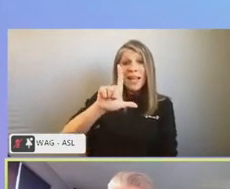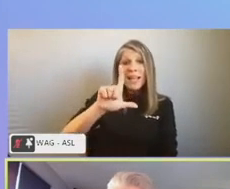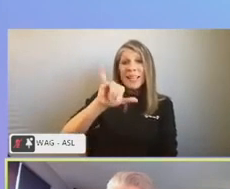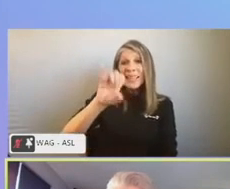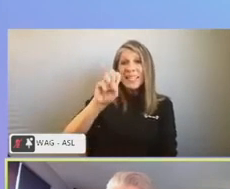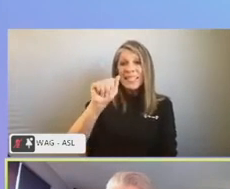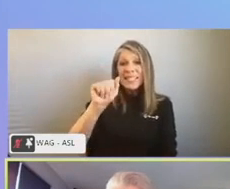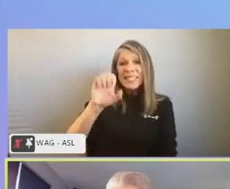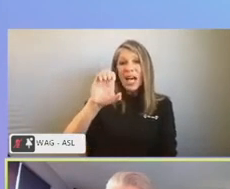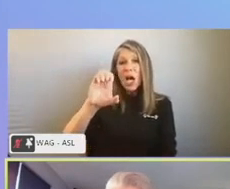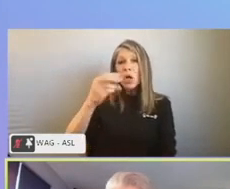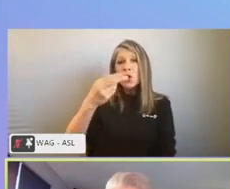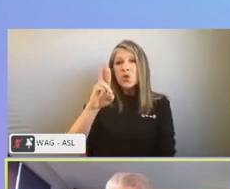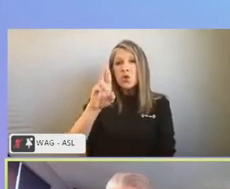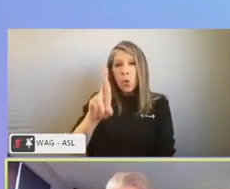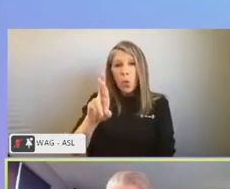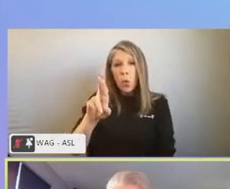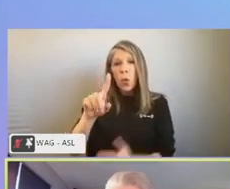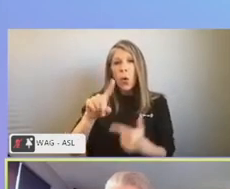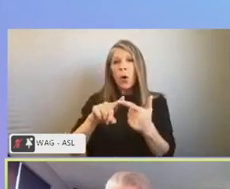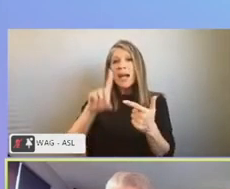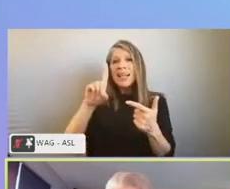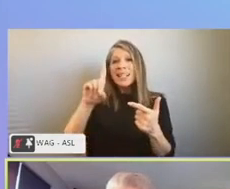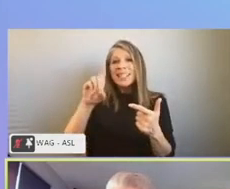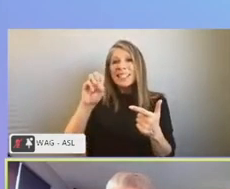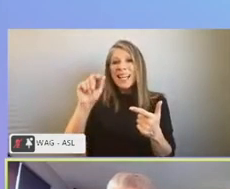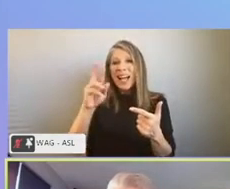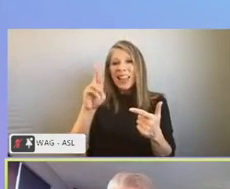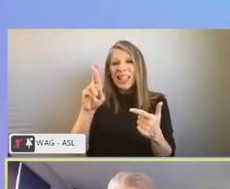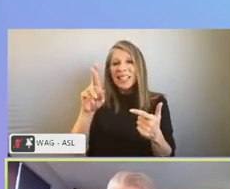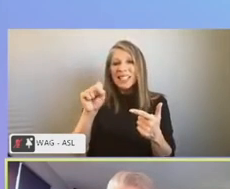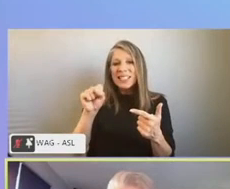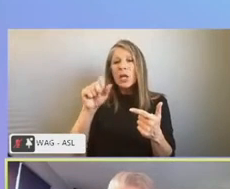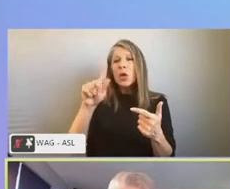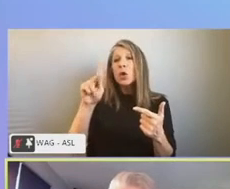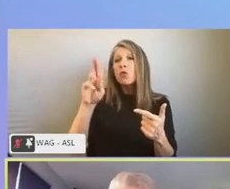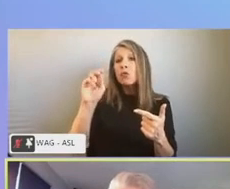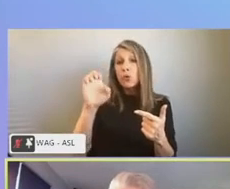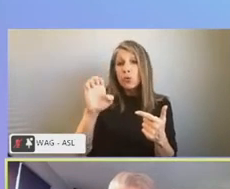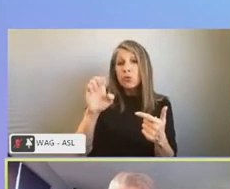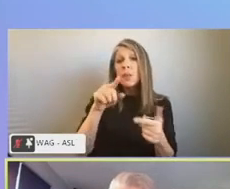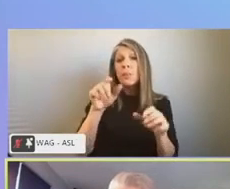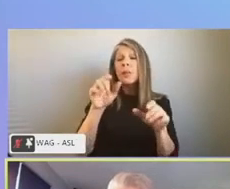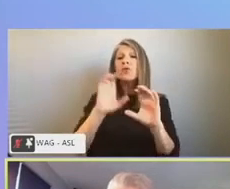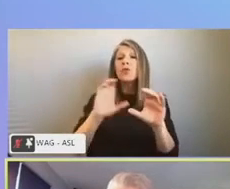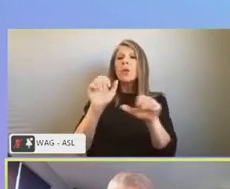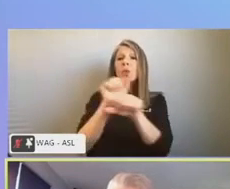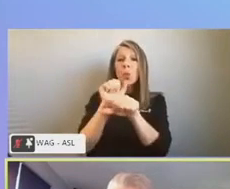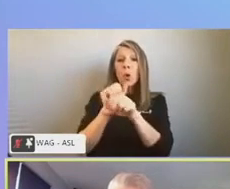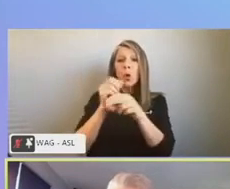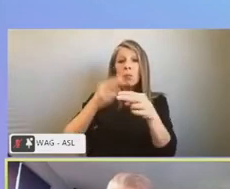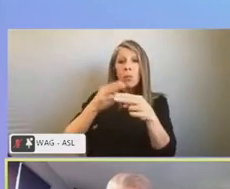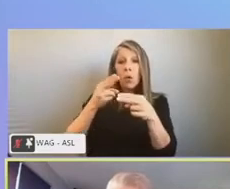just an impossible one. This work, by the way, is done from